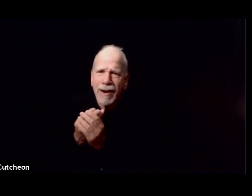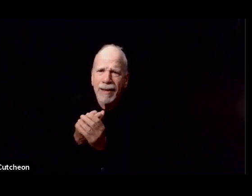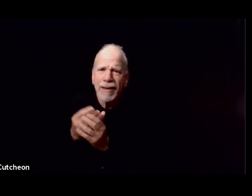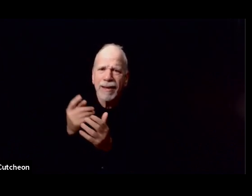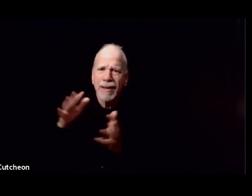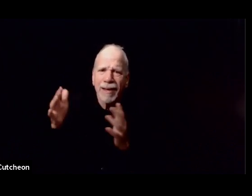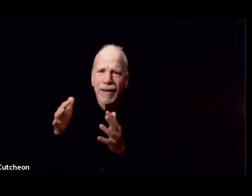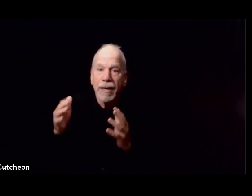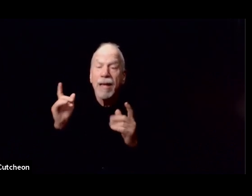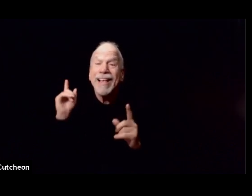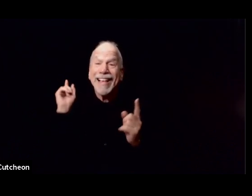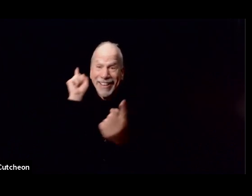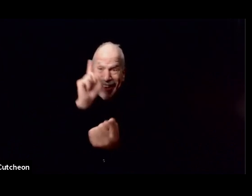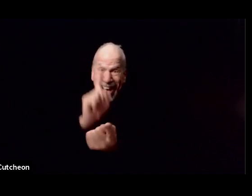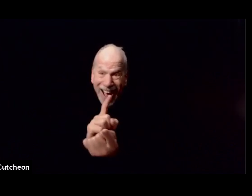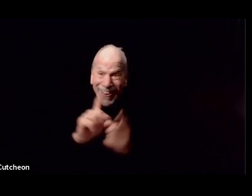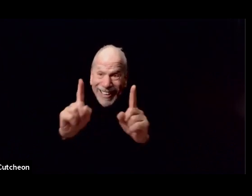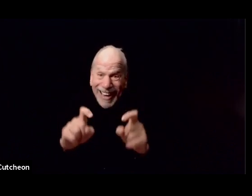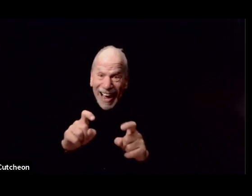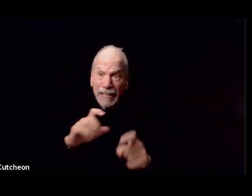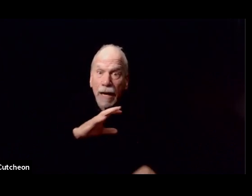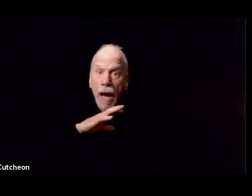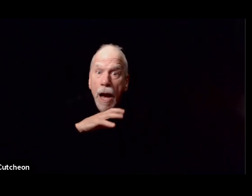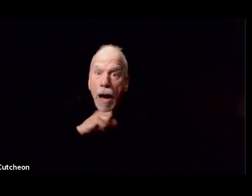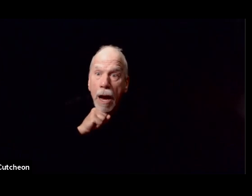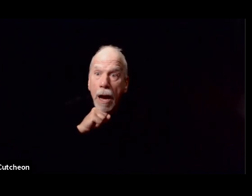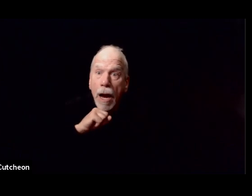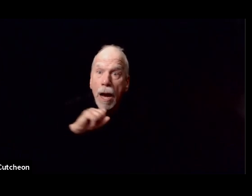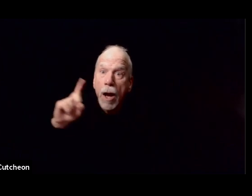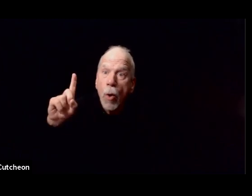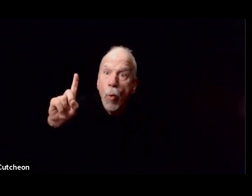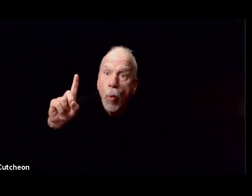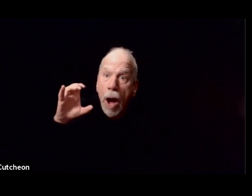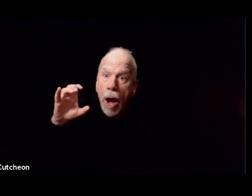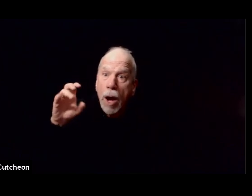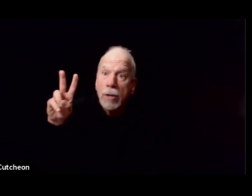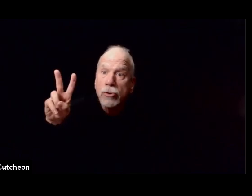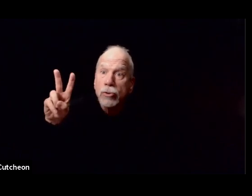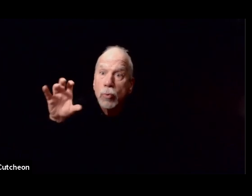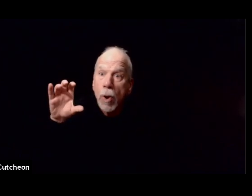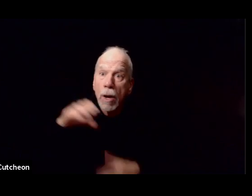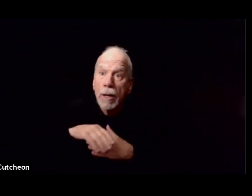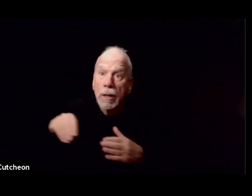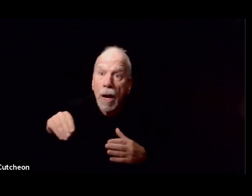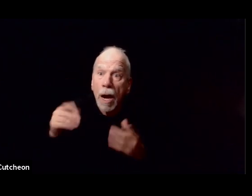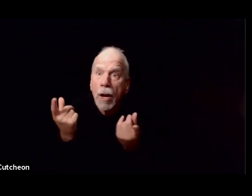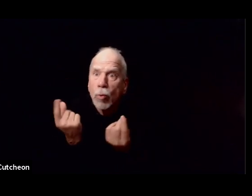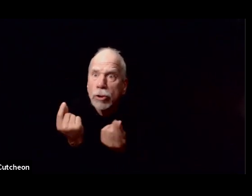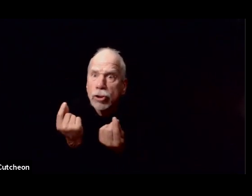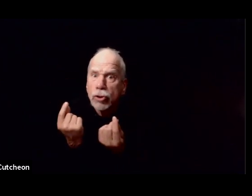Commissioner Malcolm: Well that's part of why we've stood up some of the community testing